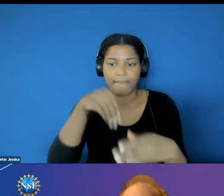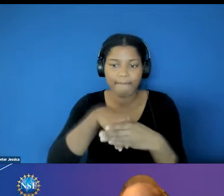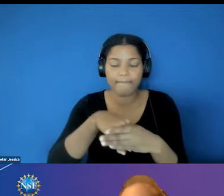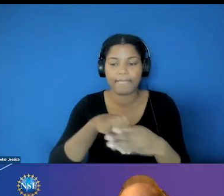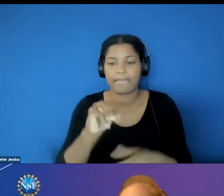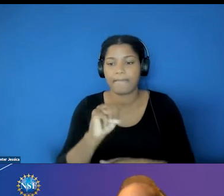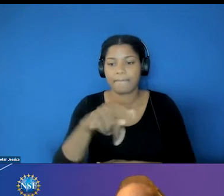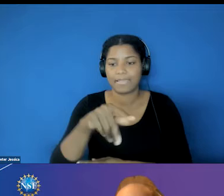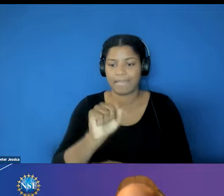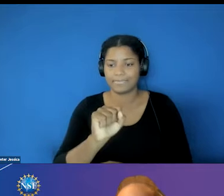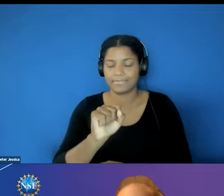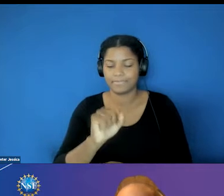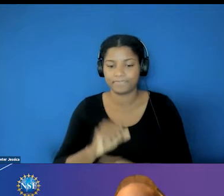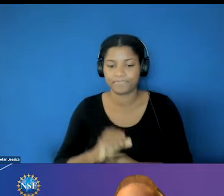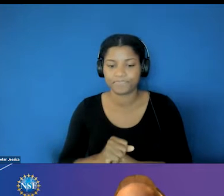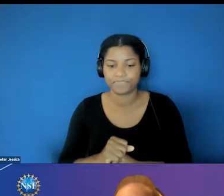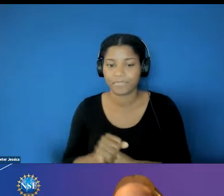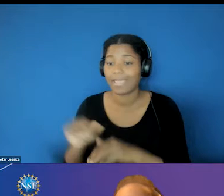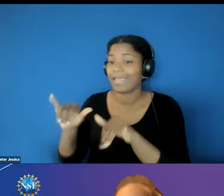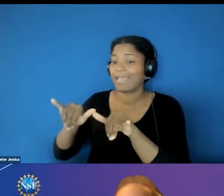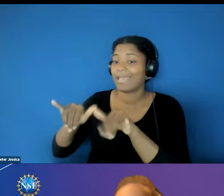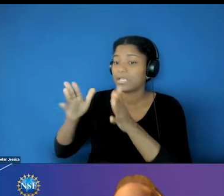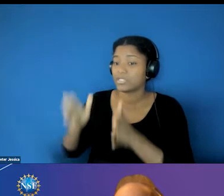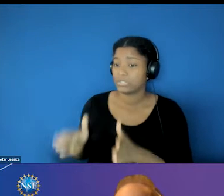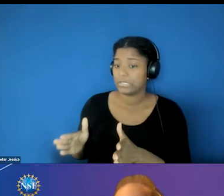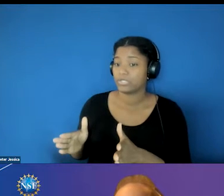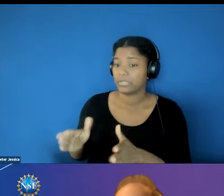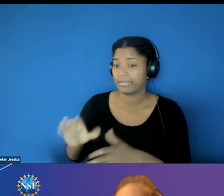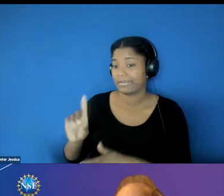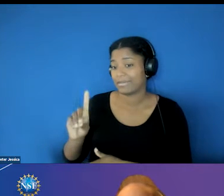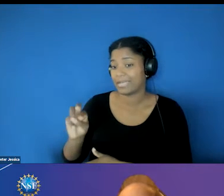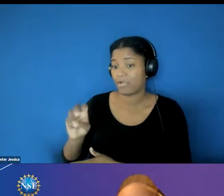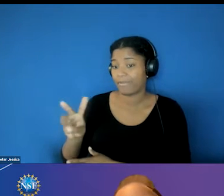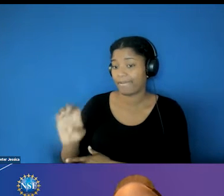And additionally, our Engineering directorate has several divisions, and,